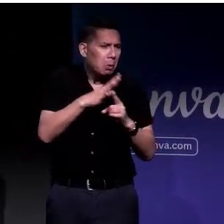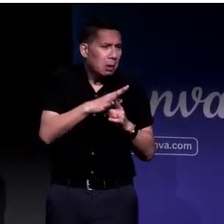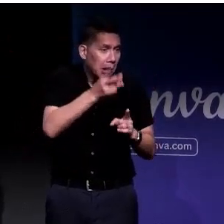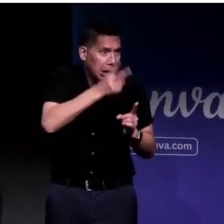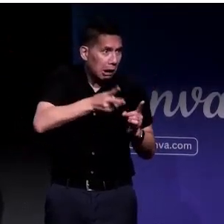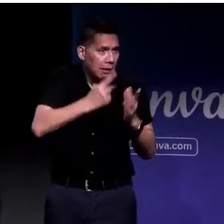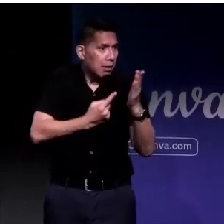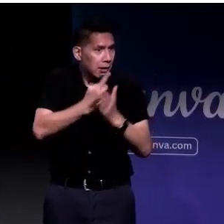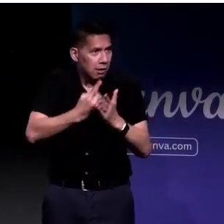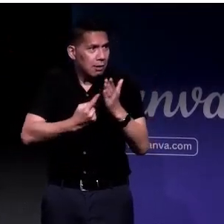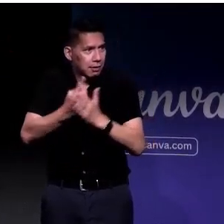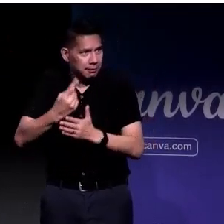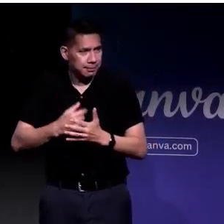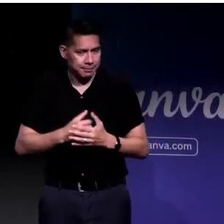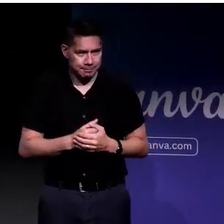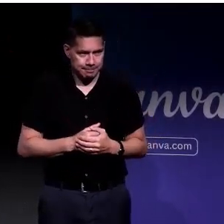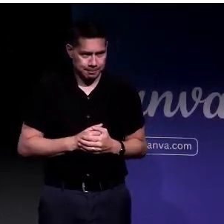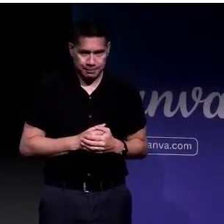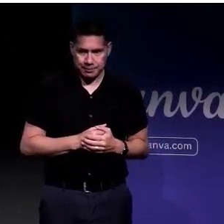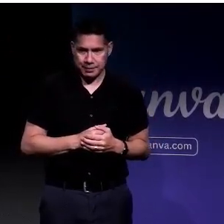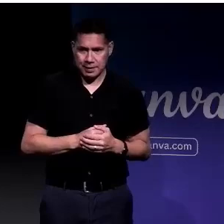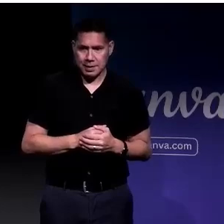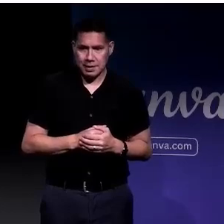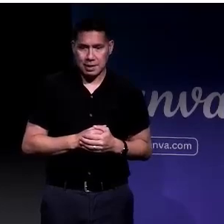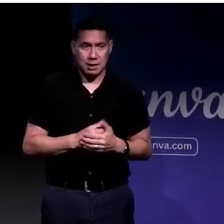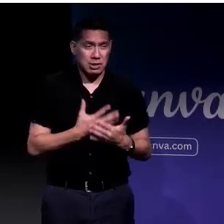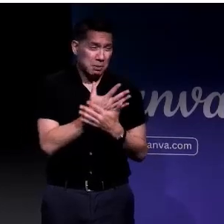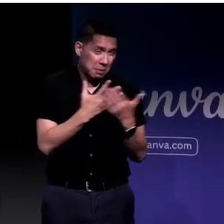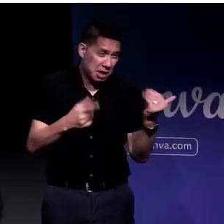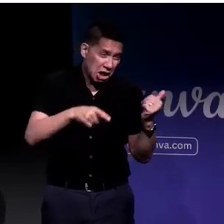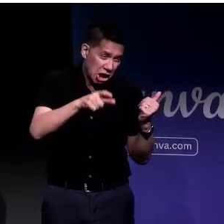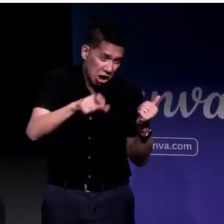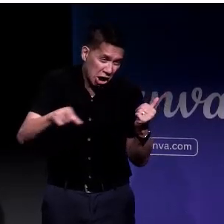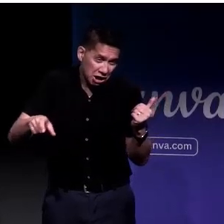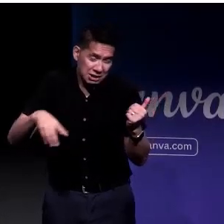So many of our clients are facing or have faced trauma.